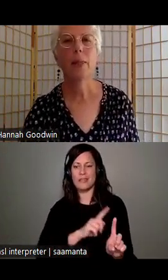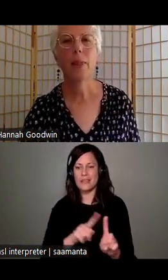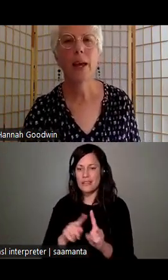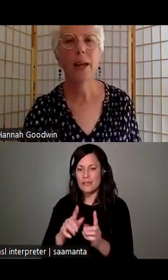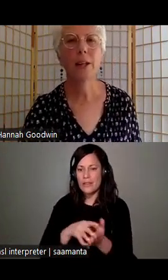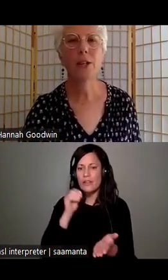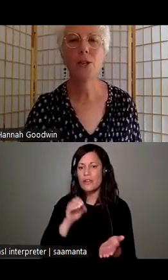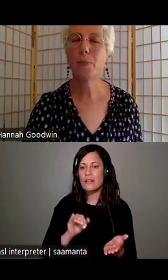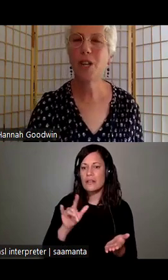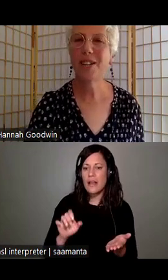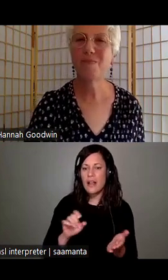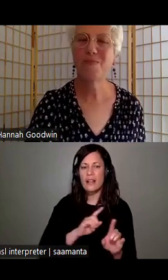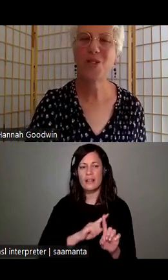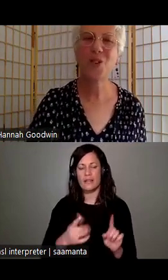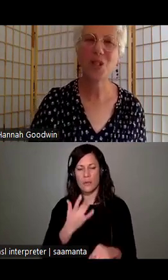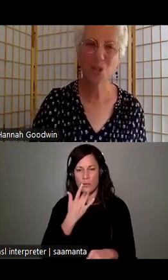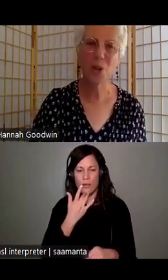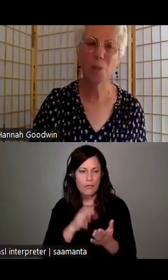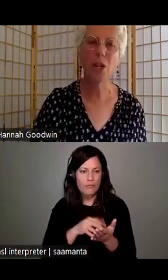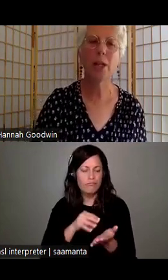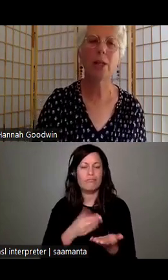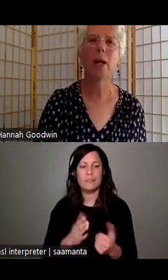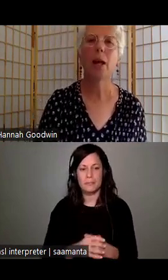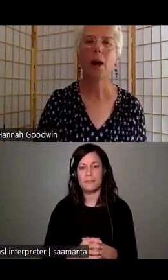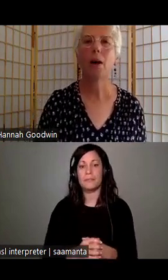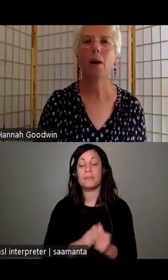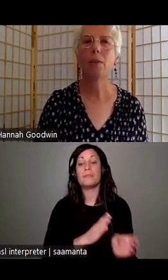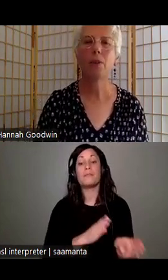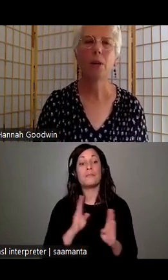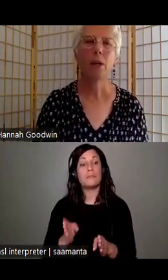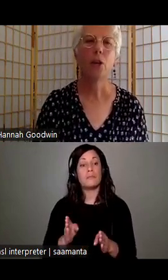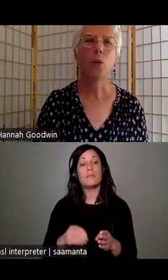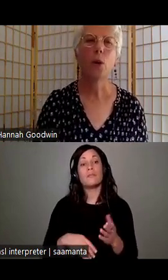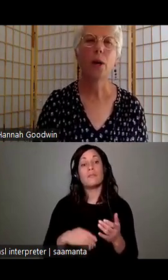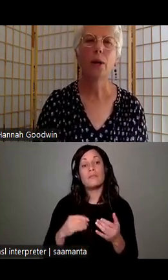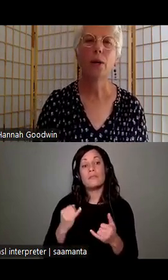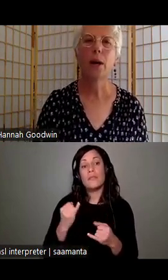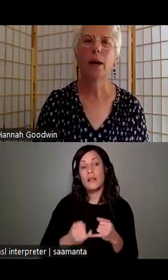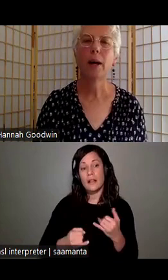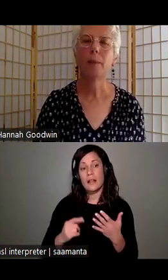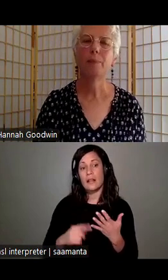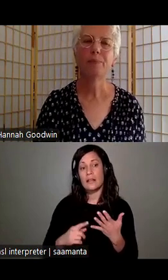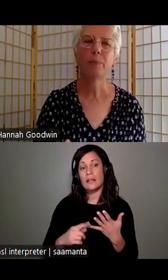And then description. So the description of your session...